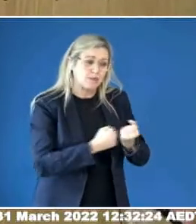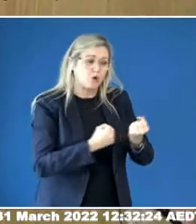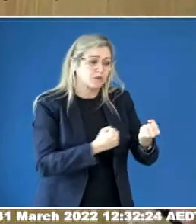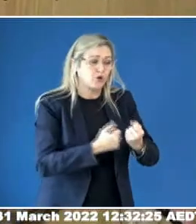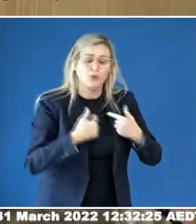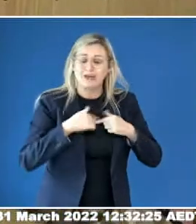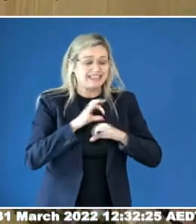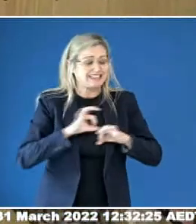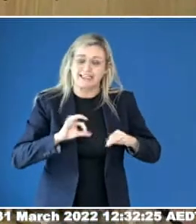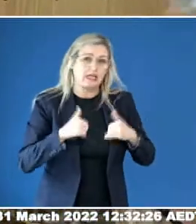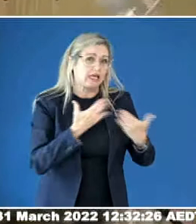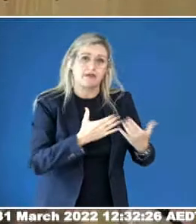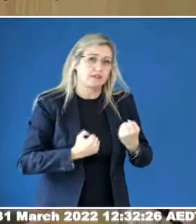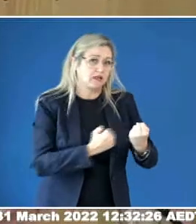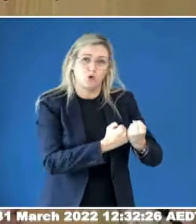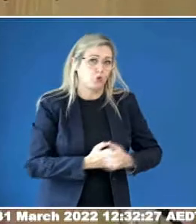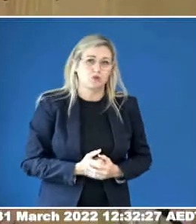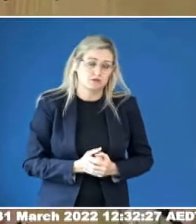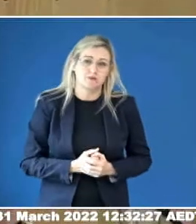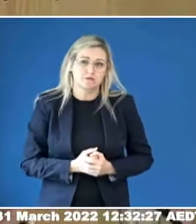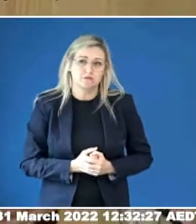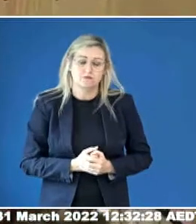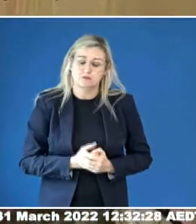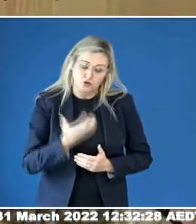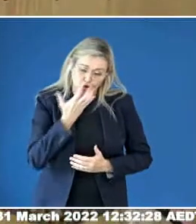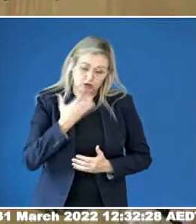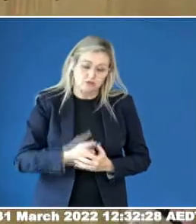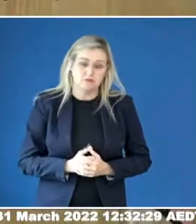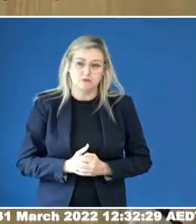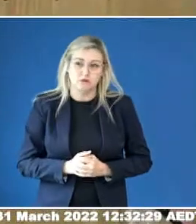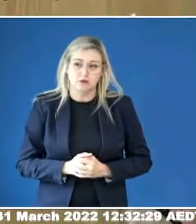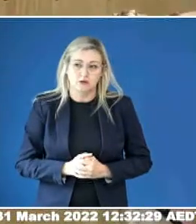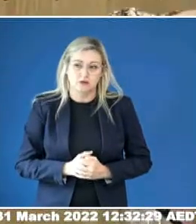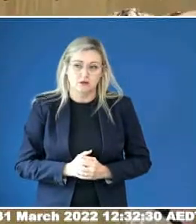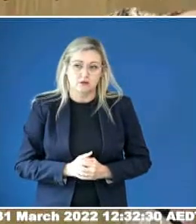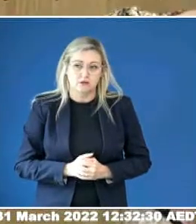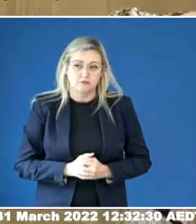Sorry. CHAIR: That's all right.